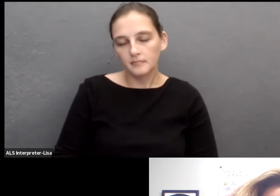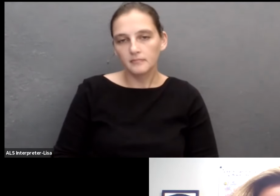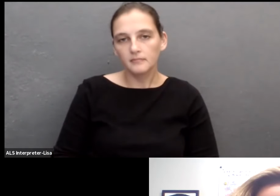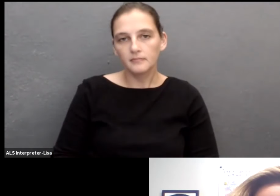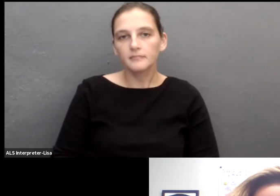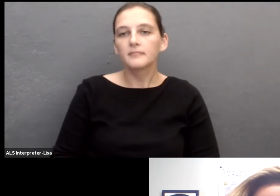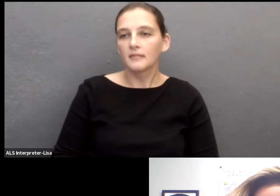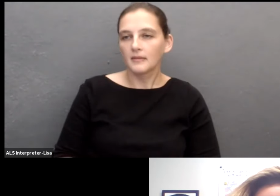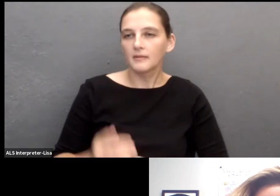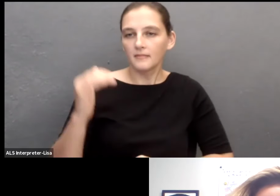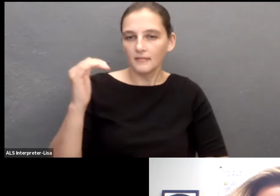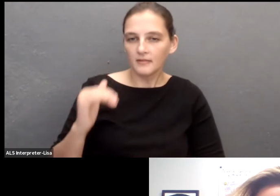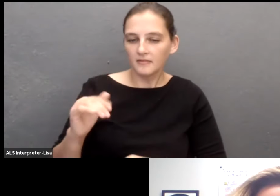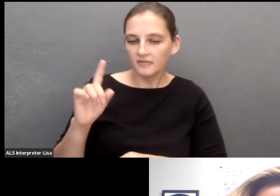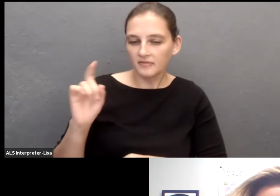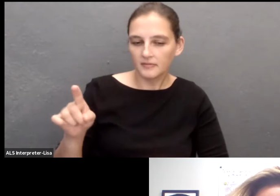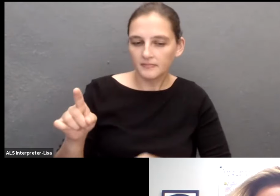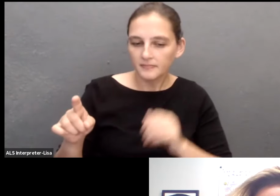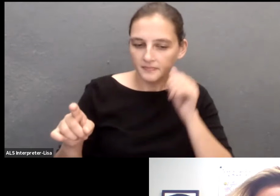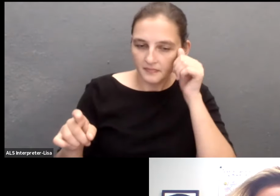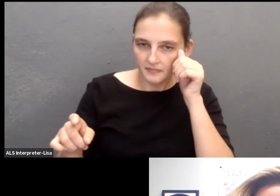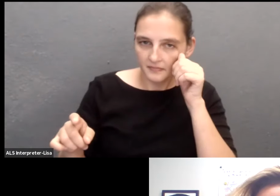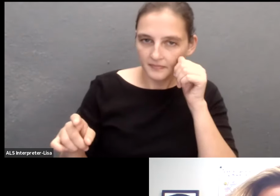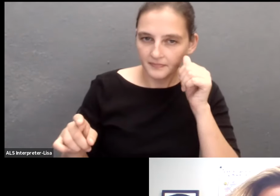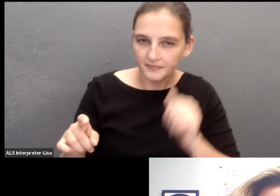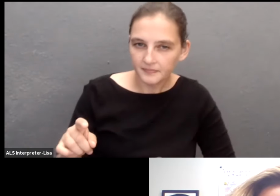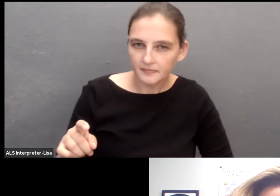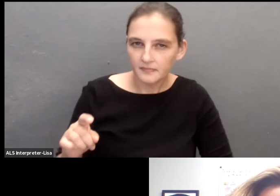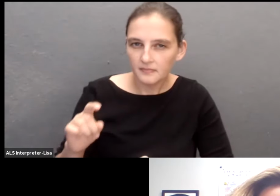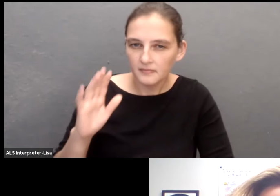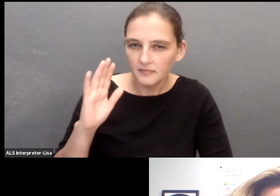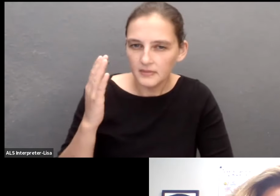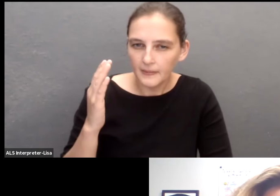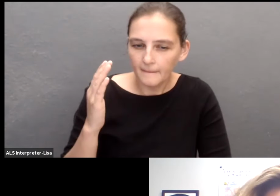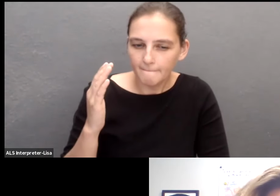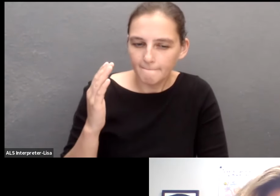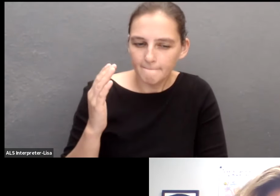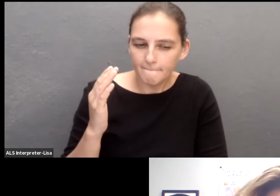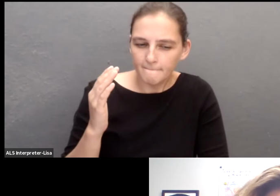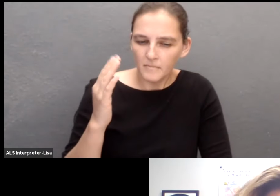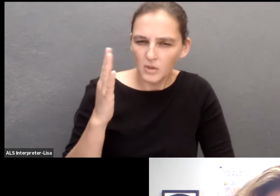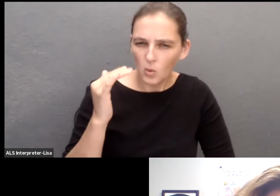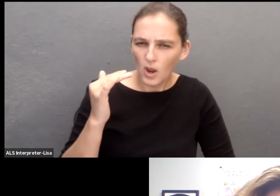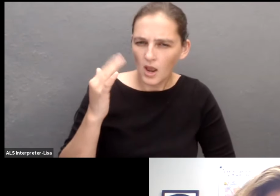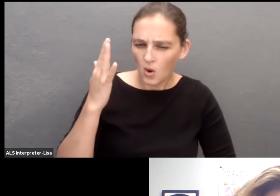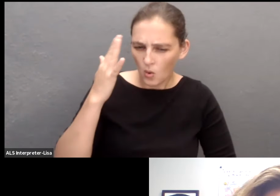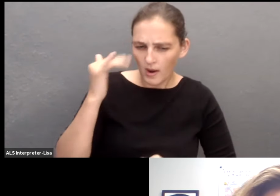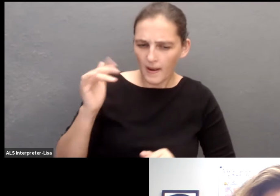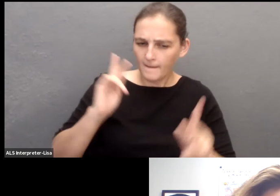Matt Norris: Here's a question, it looks like why do people who have had COVID still need